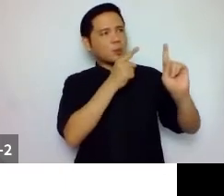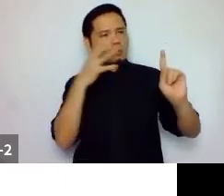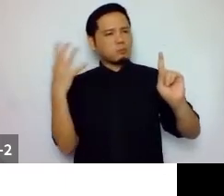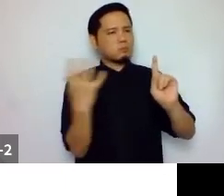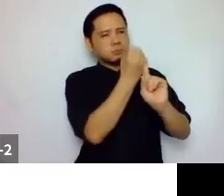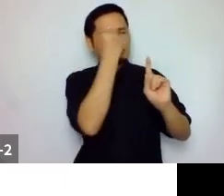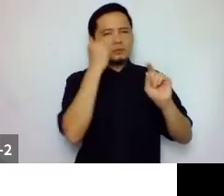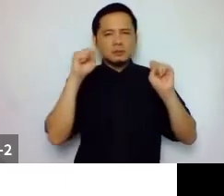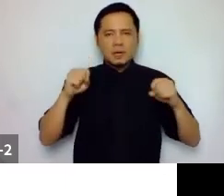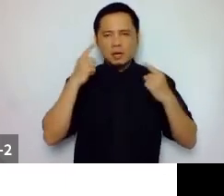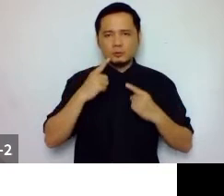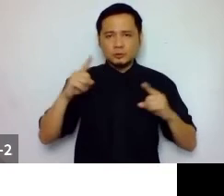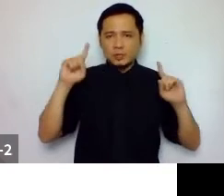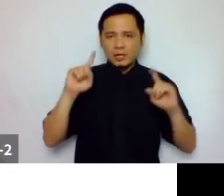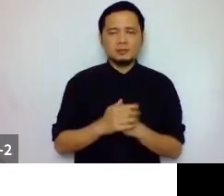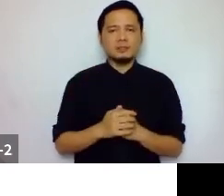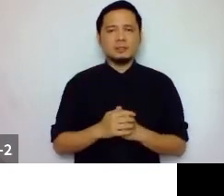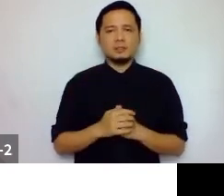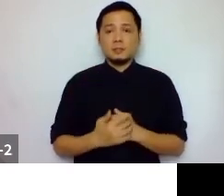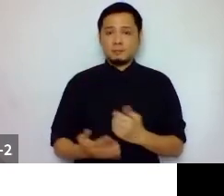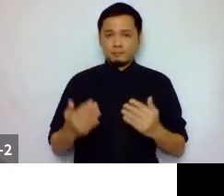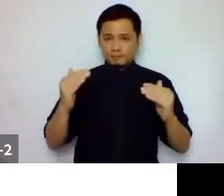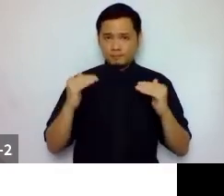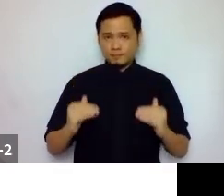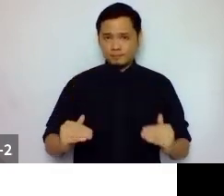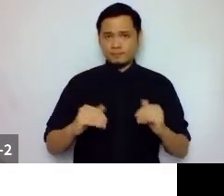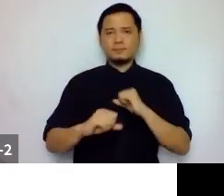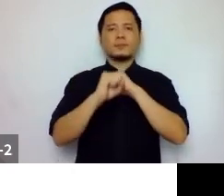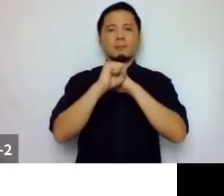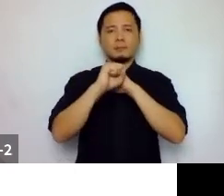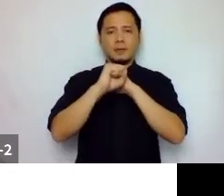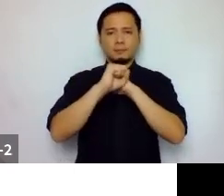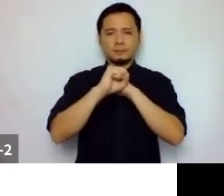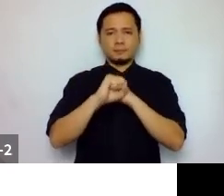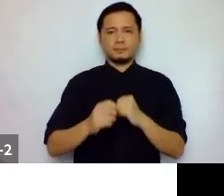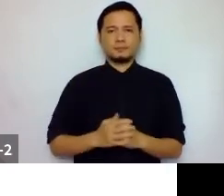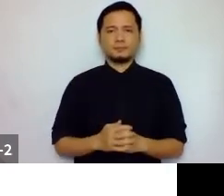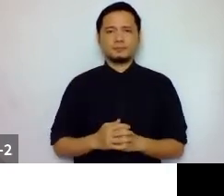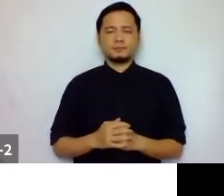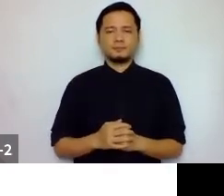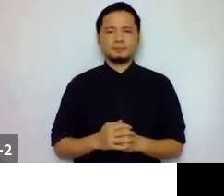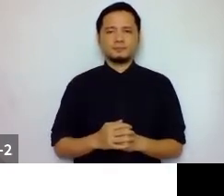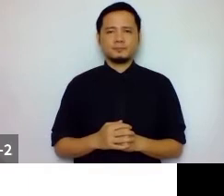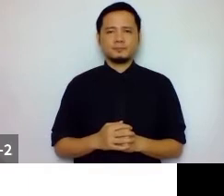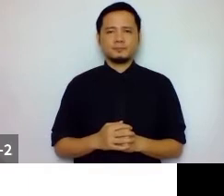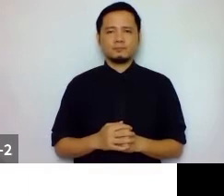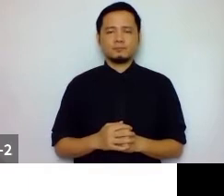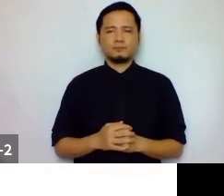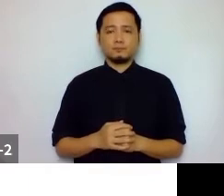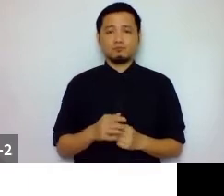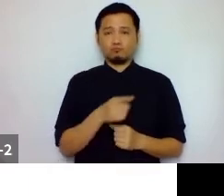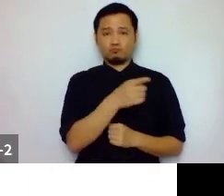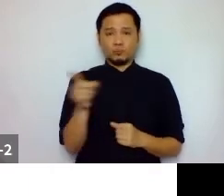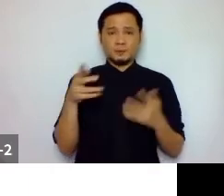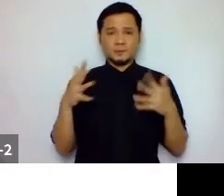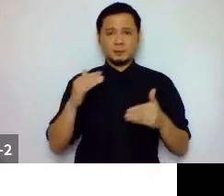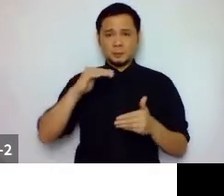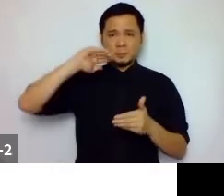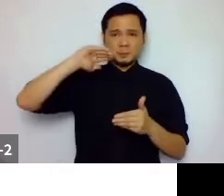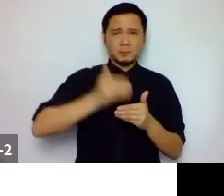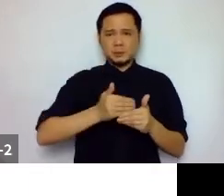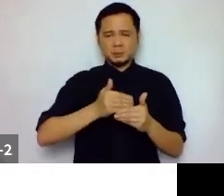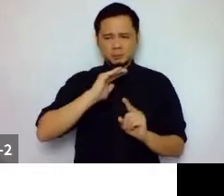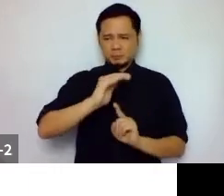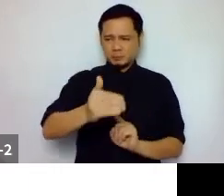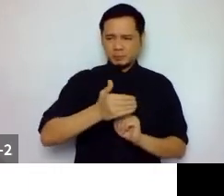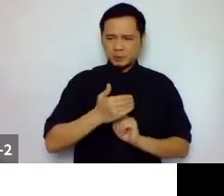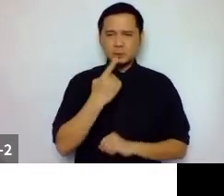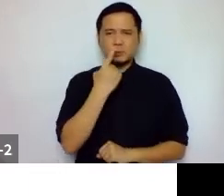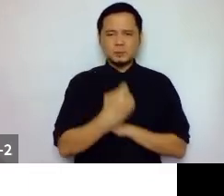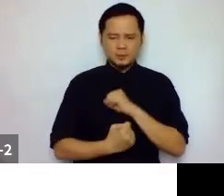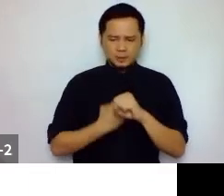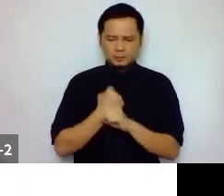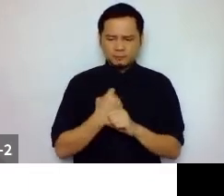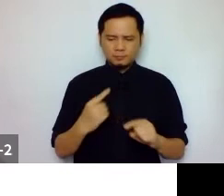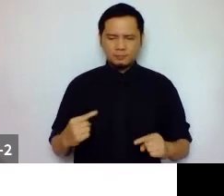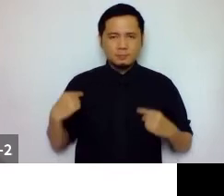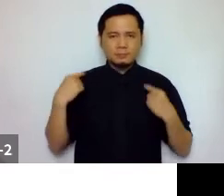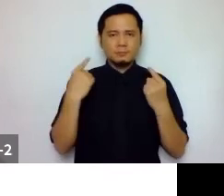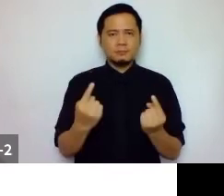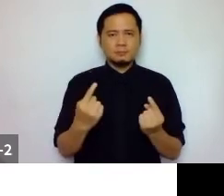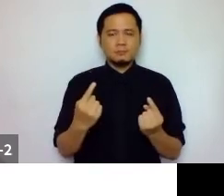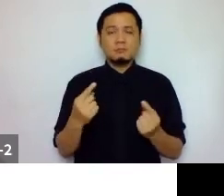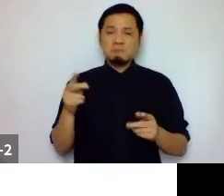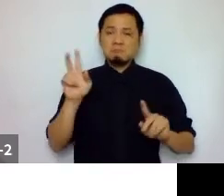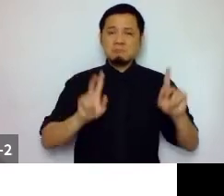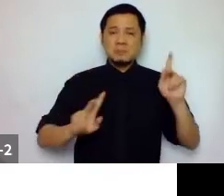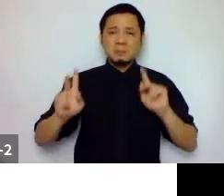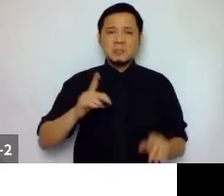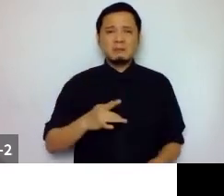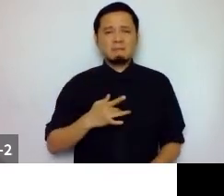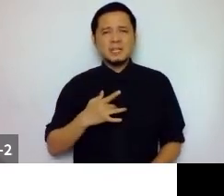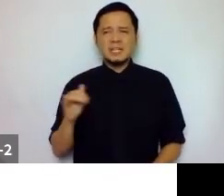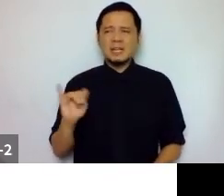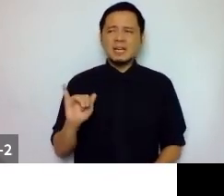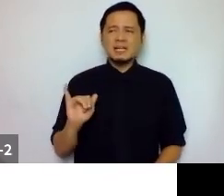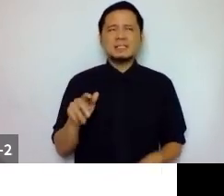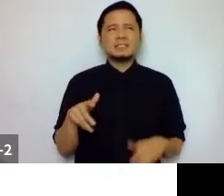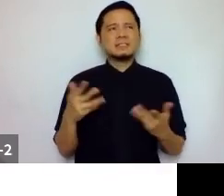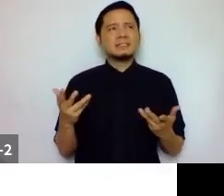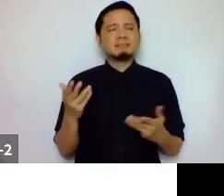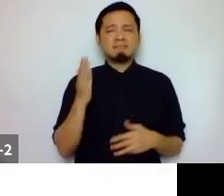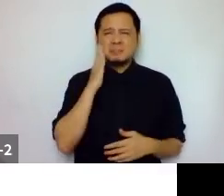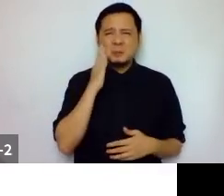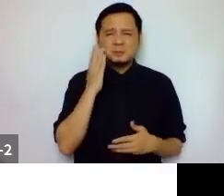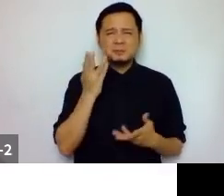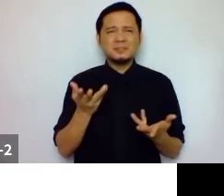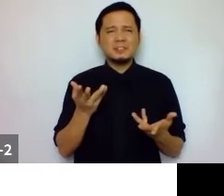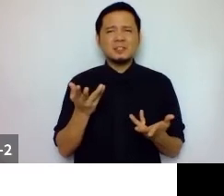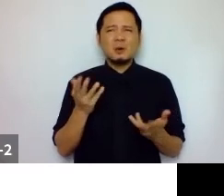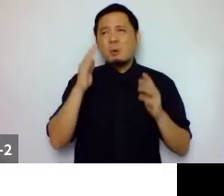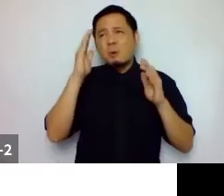Now moving to the campaign, we’ve all been in a lockdown for more than a year and I think everybody already feels like, you know things, things hopefully will change.